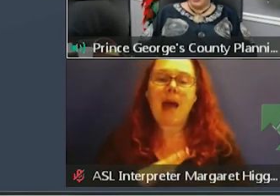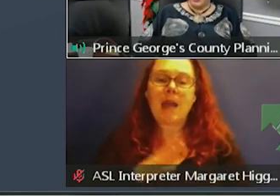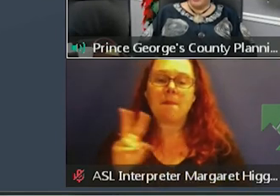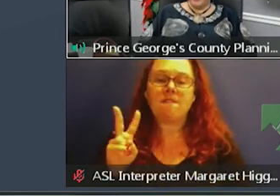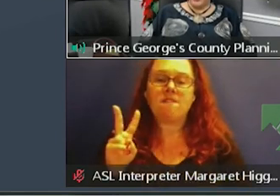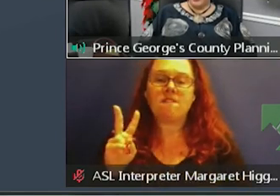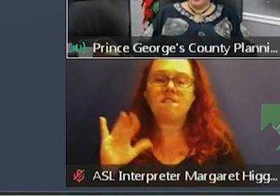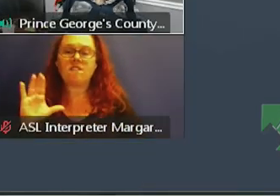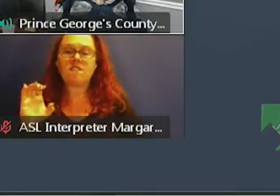Okay.